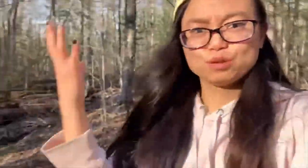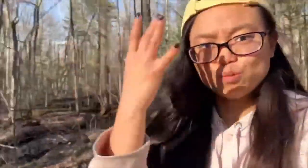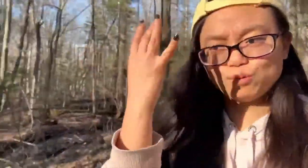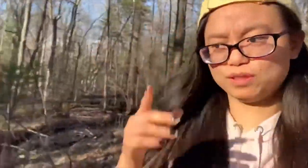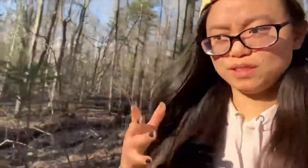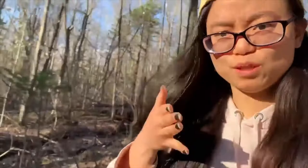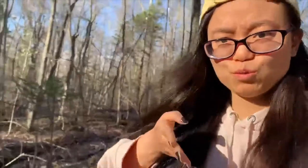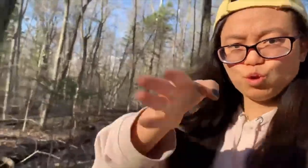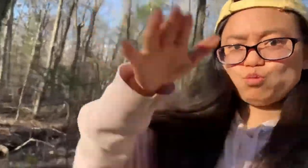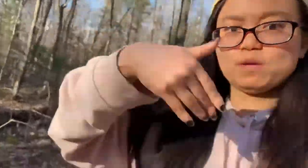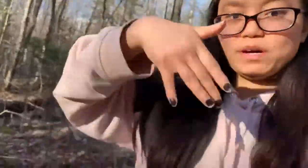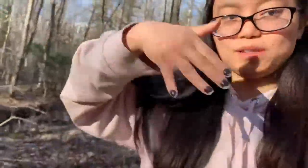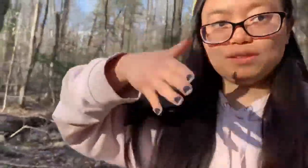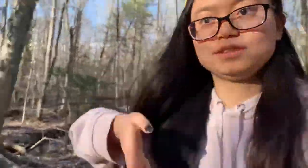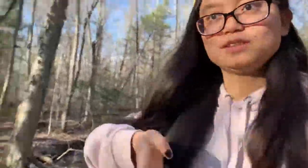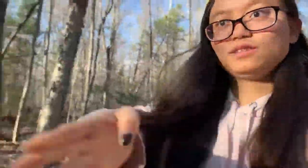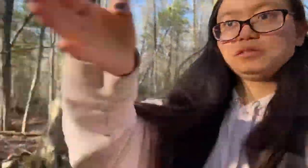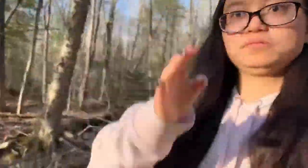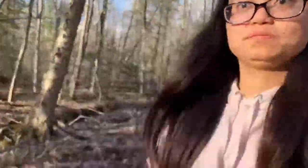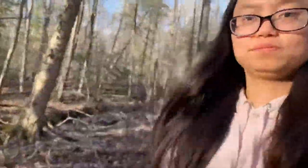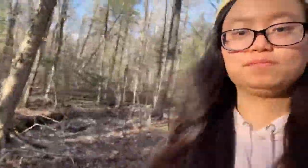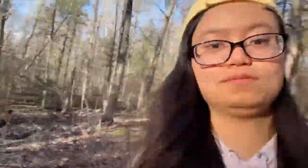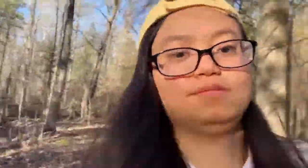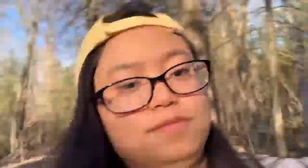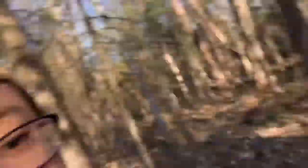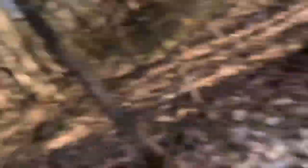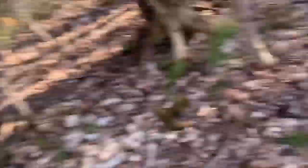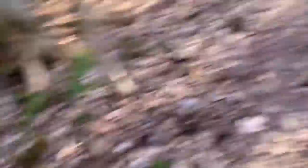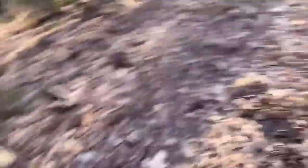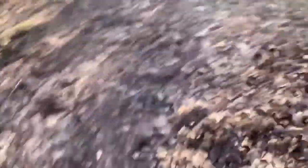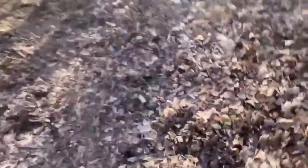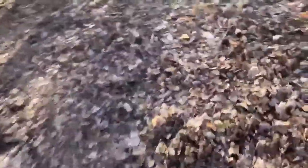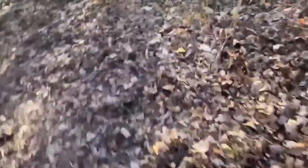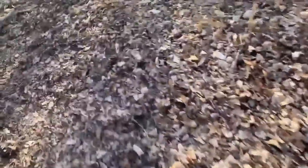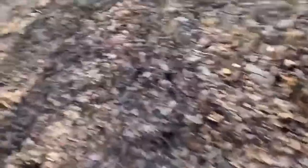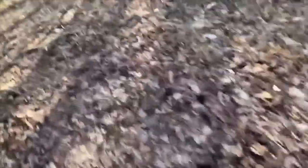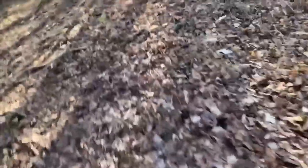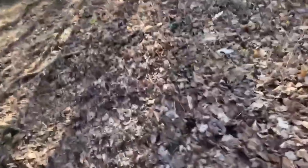The forest walks the road.